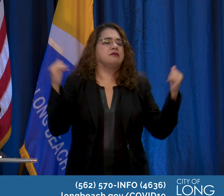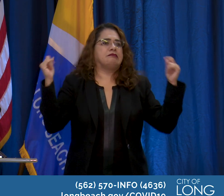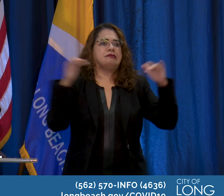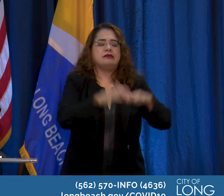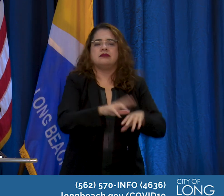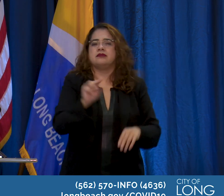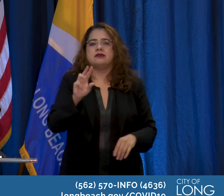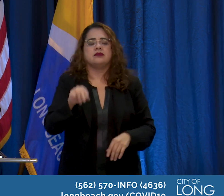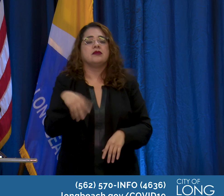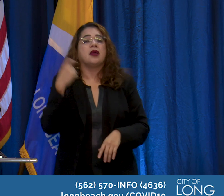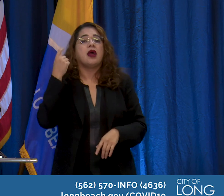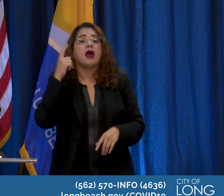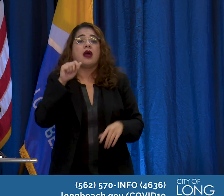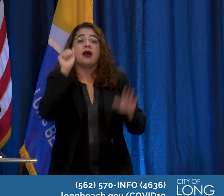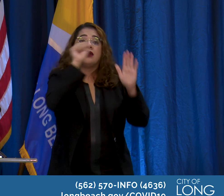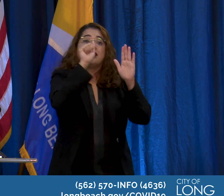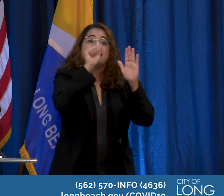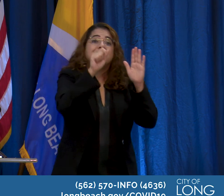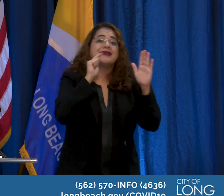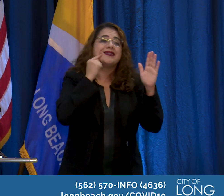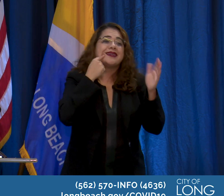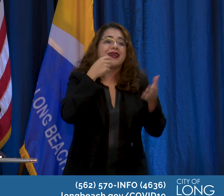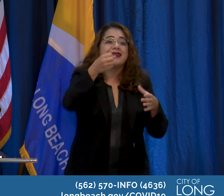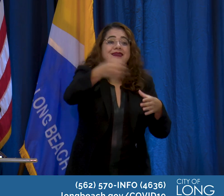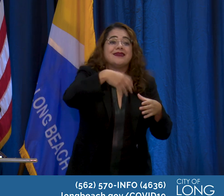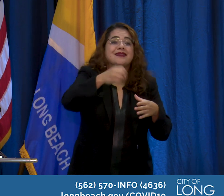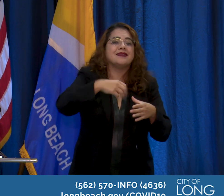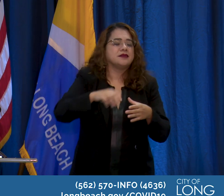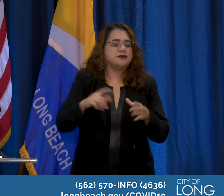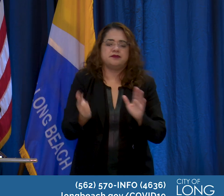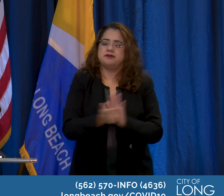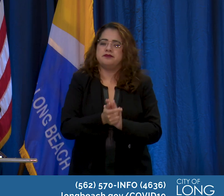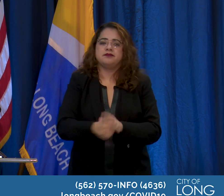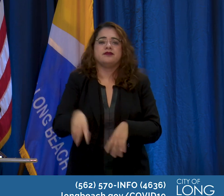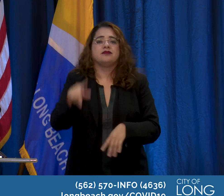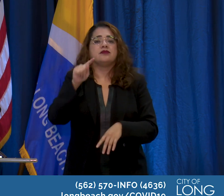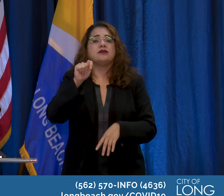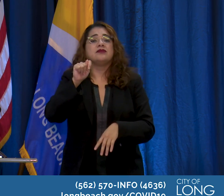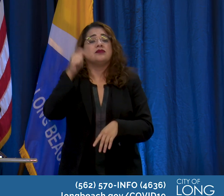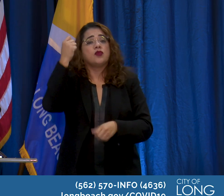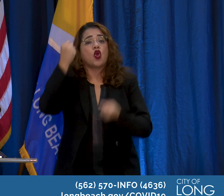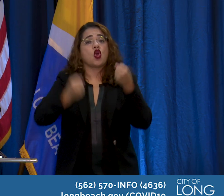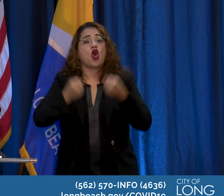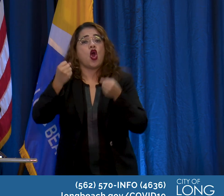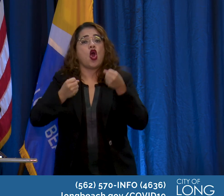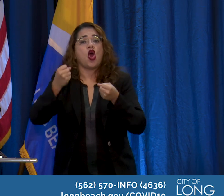we anticipate it will be difficult to avoid mixing households in these environments.